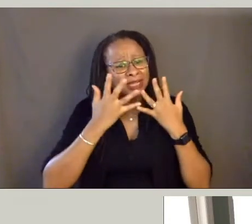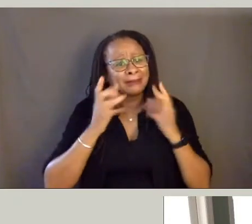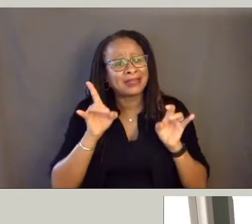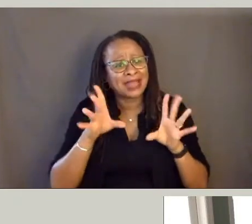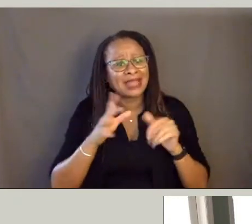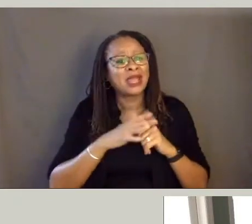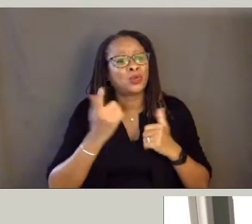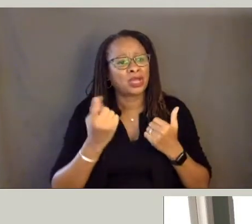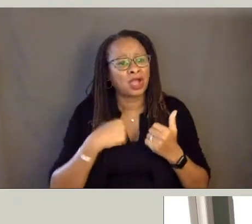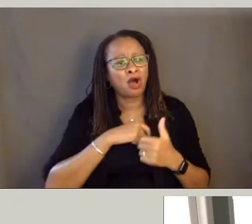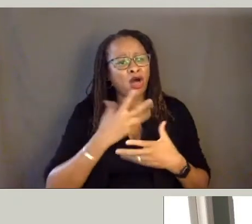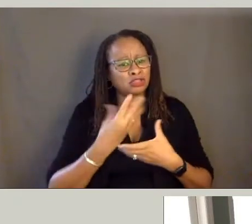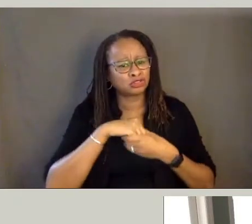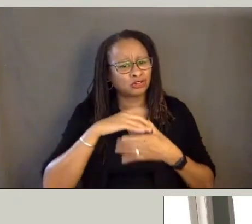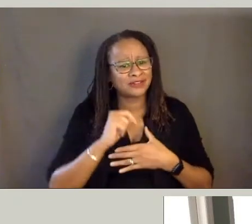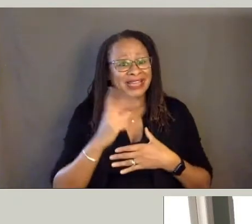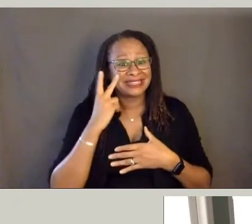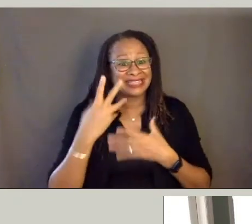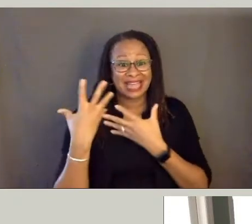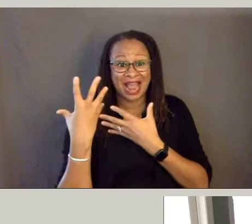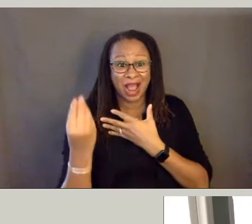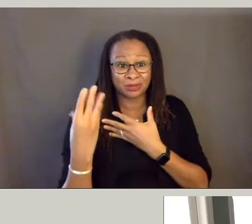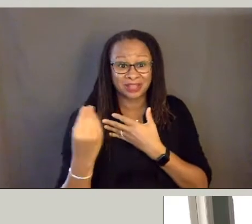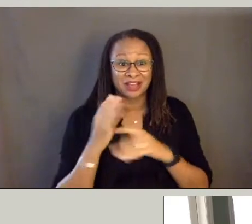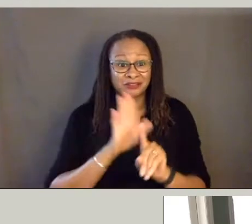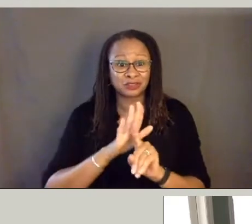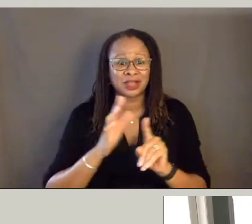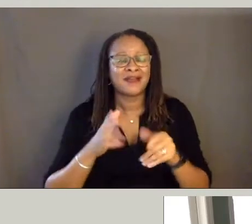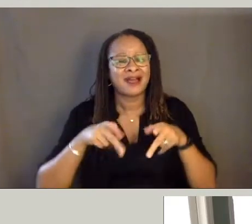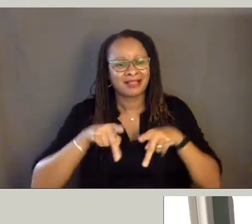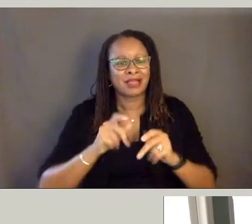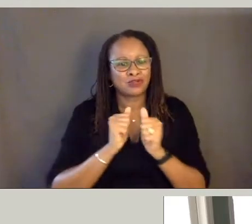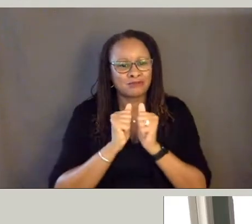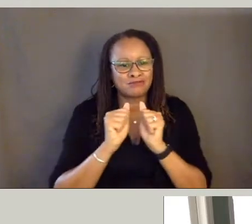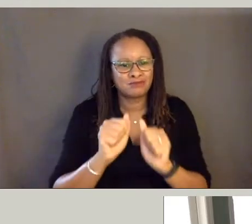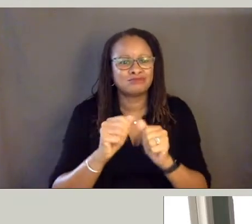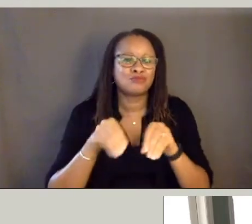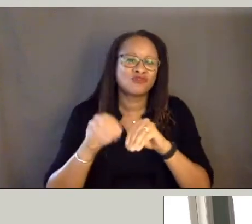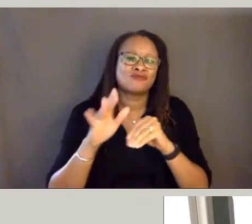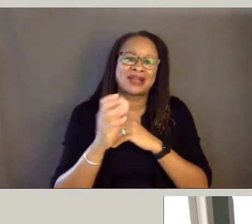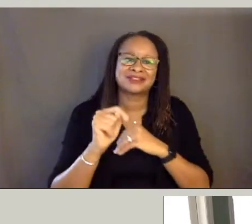Seeing it outside of yourself can allow you to move past it in a way you haven't been able to before.